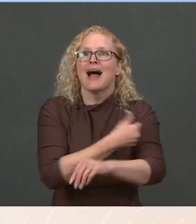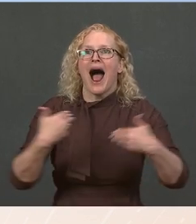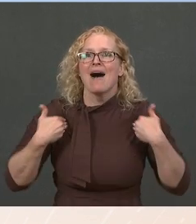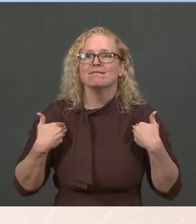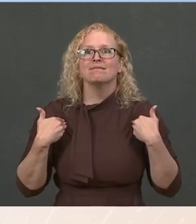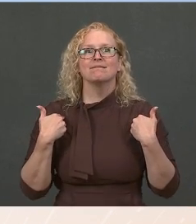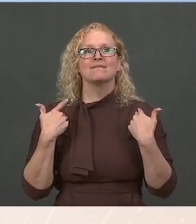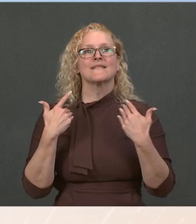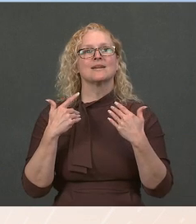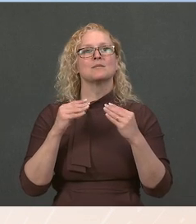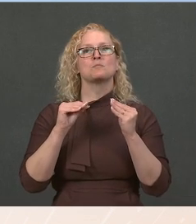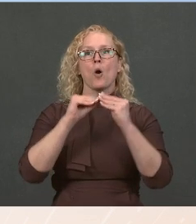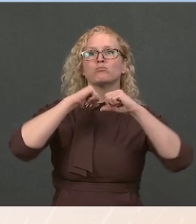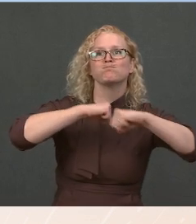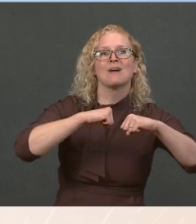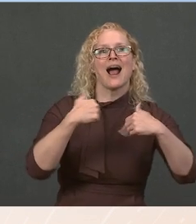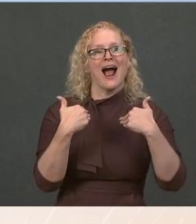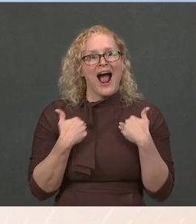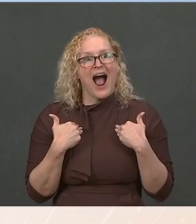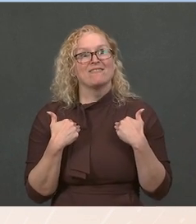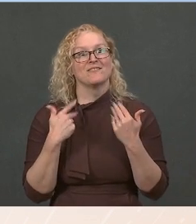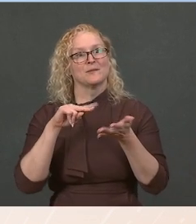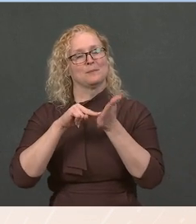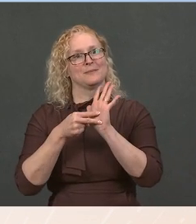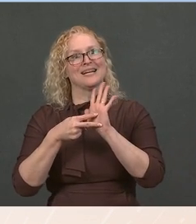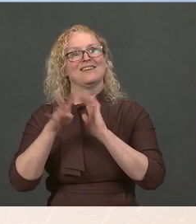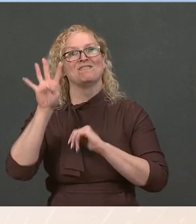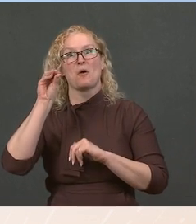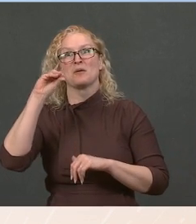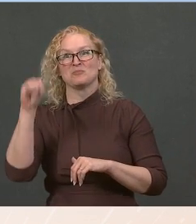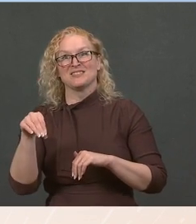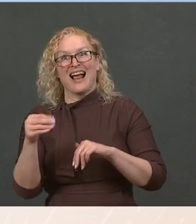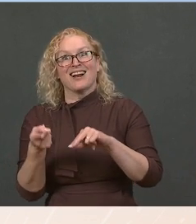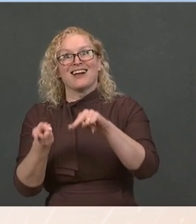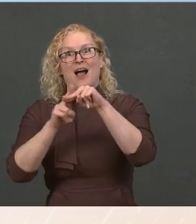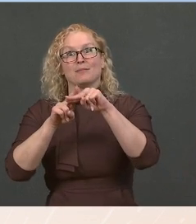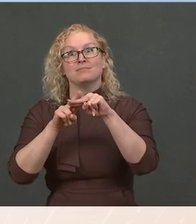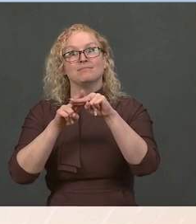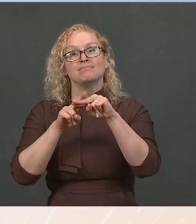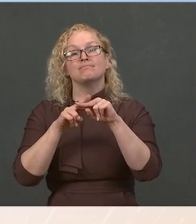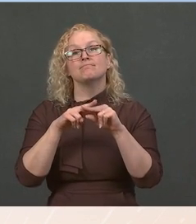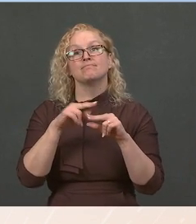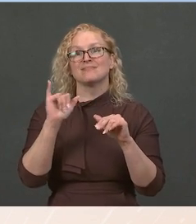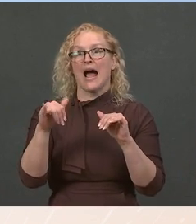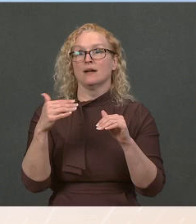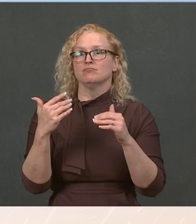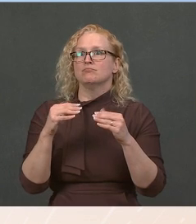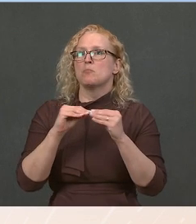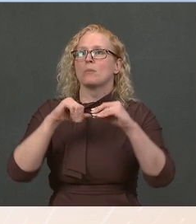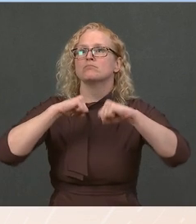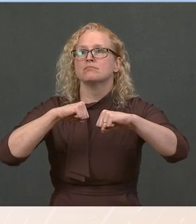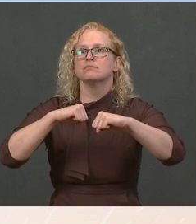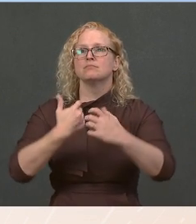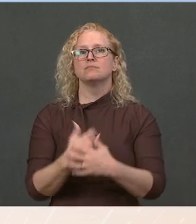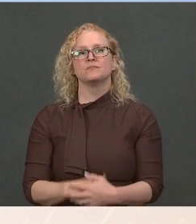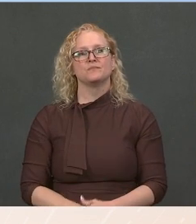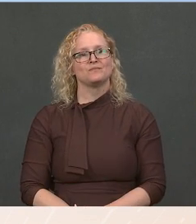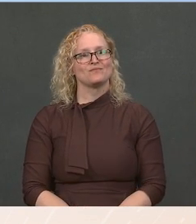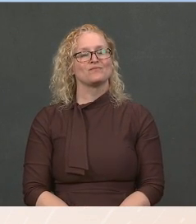A few other key points on yesterday's announcements: They are going to save American lives and help our economic recovery.